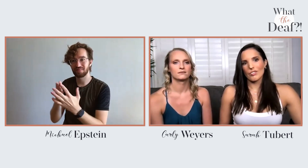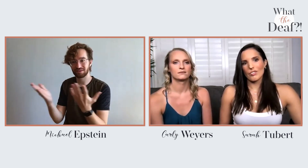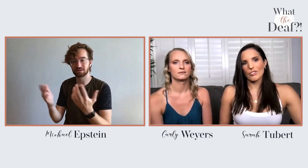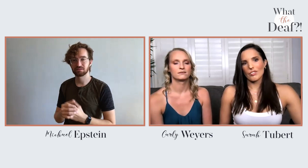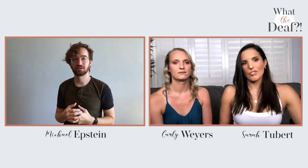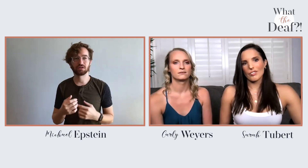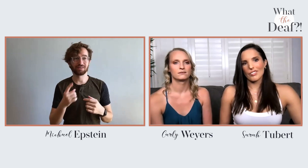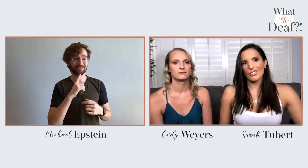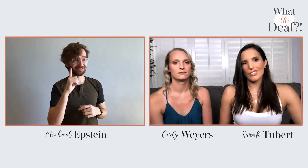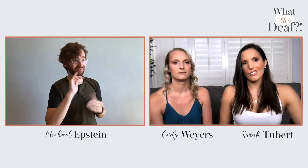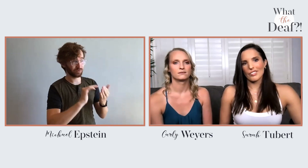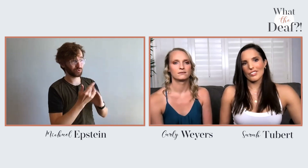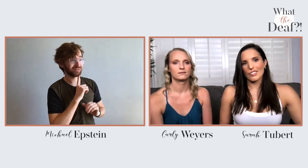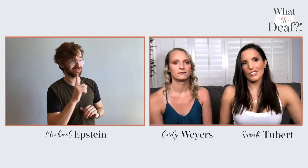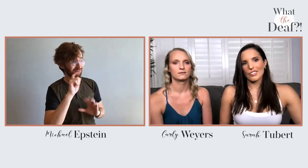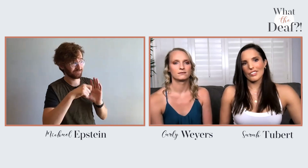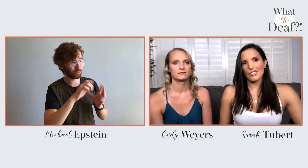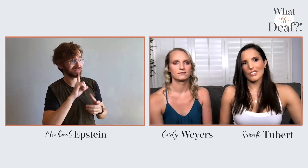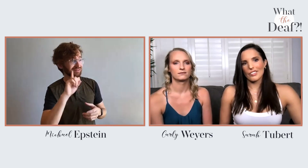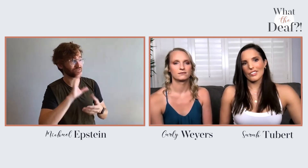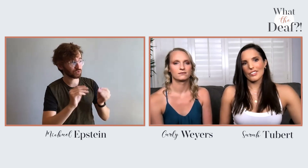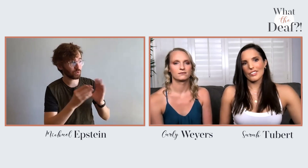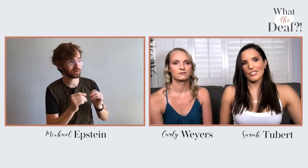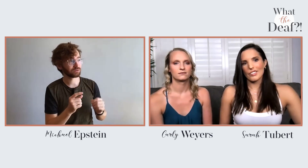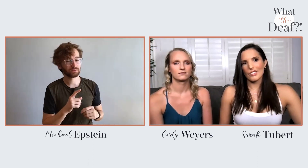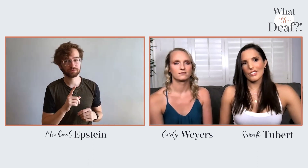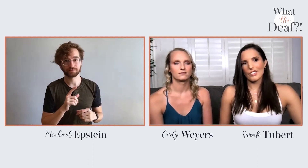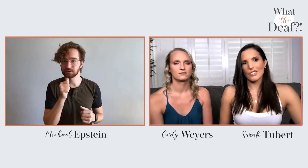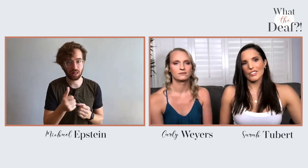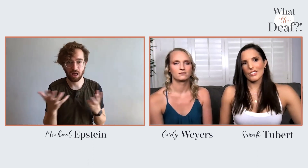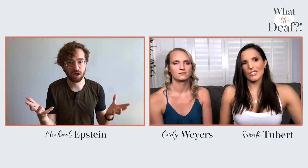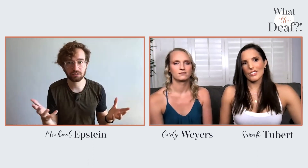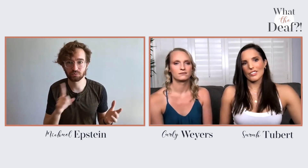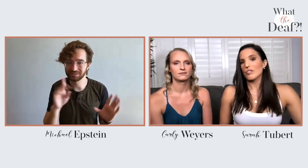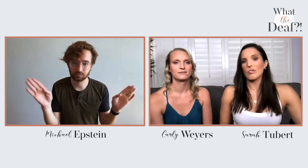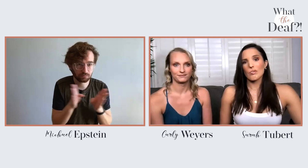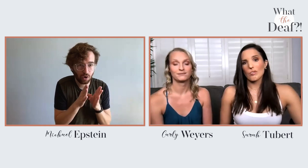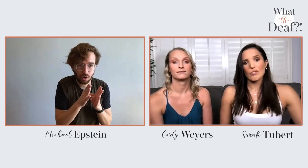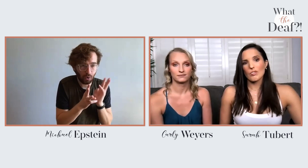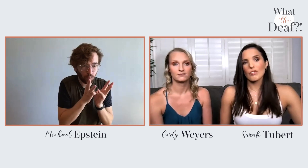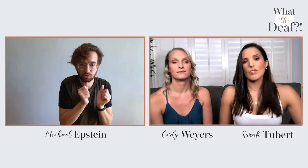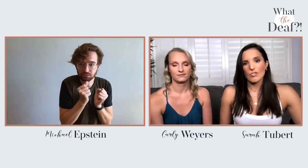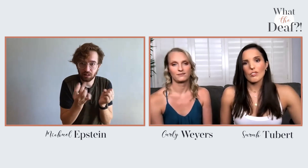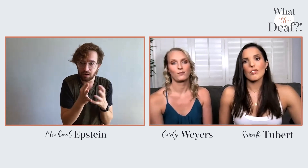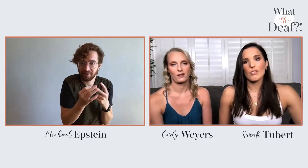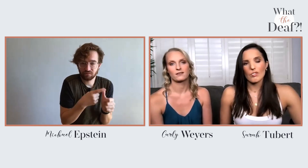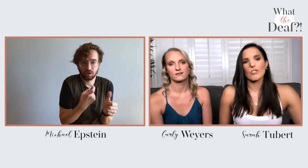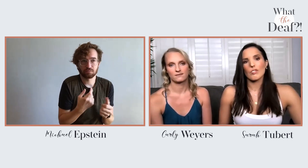And I think that the Deaf community and deaf film, deaf storytelling, there aren't very many out there. It's a very small world.